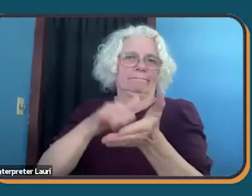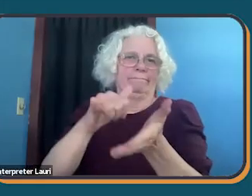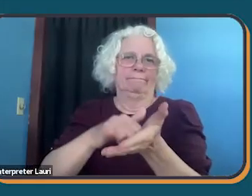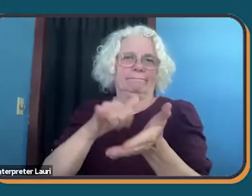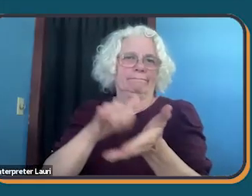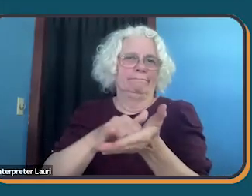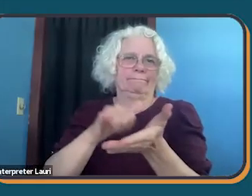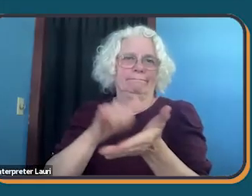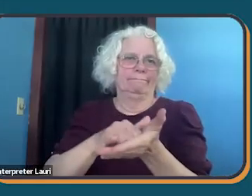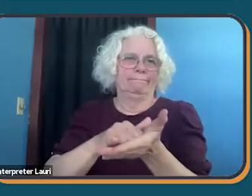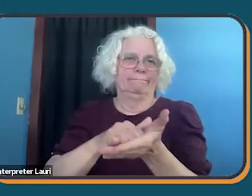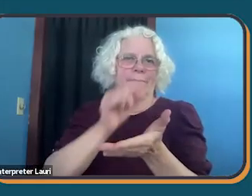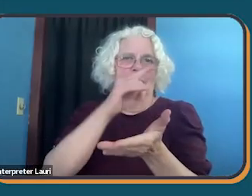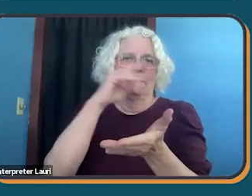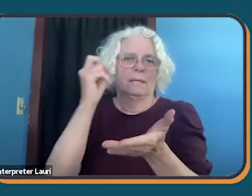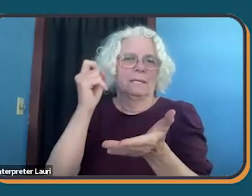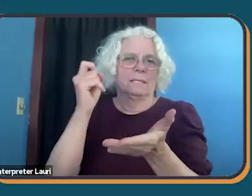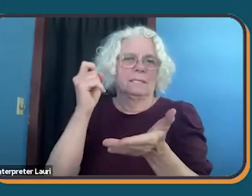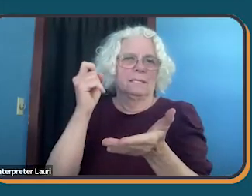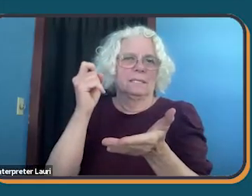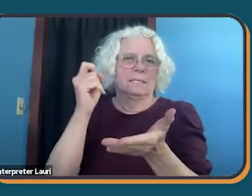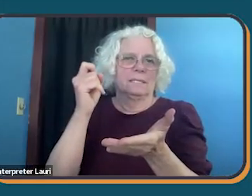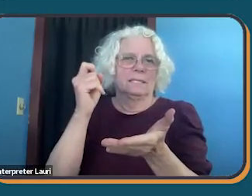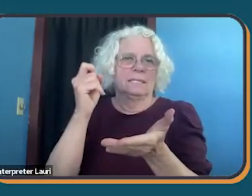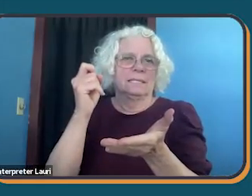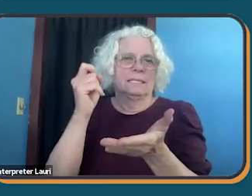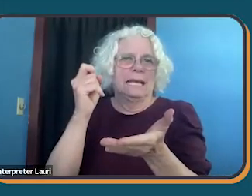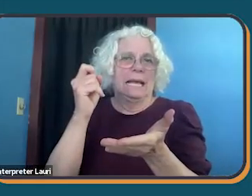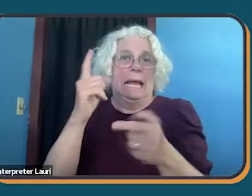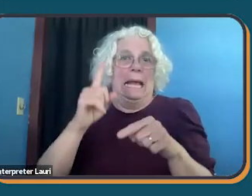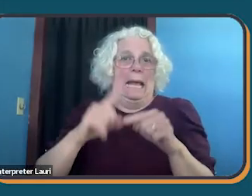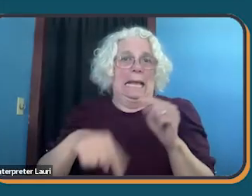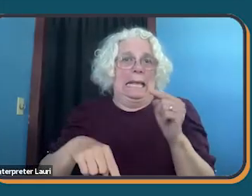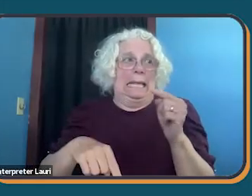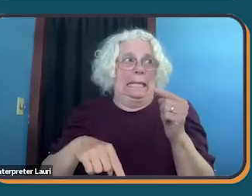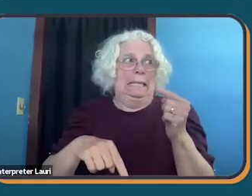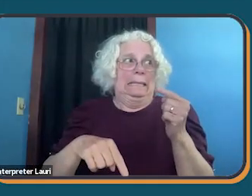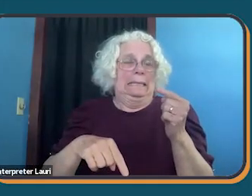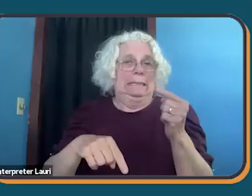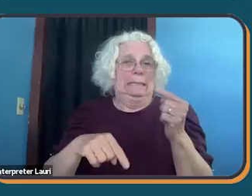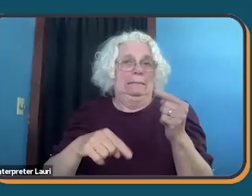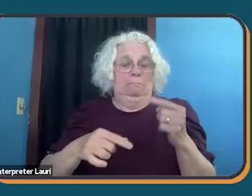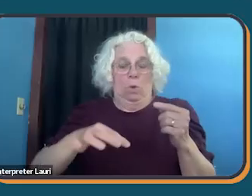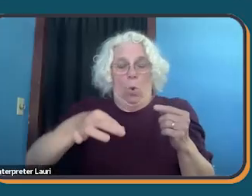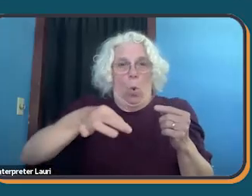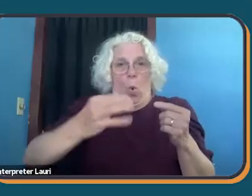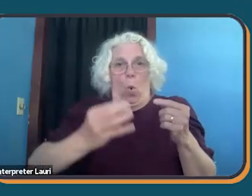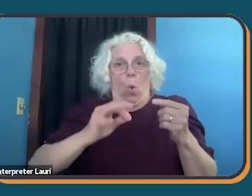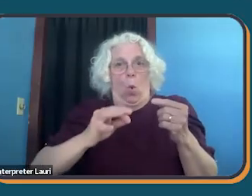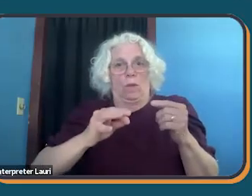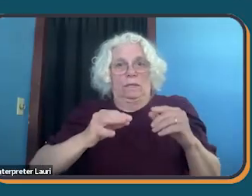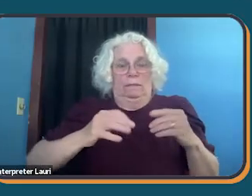due to physical dexterity issues.